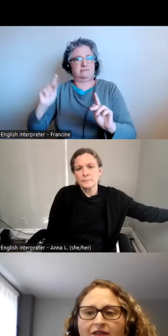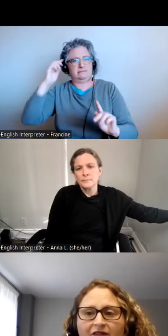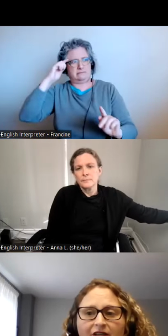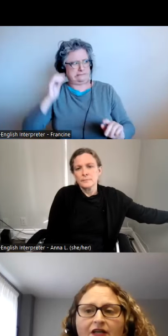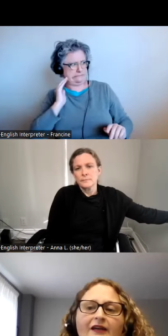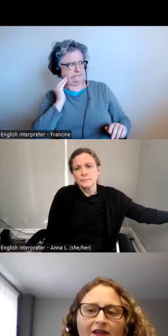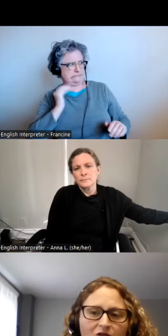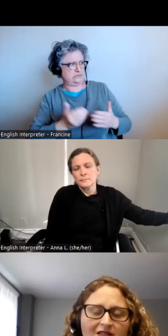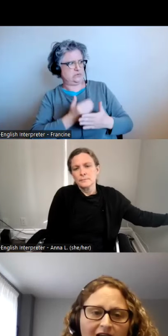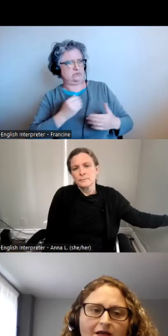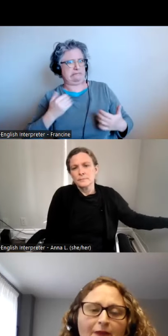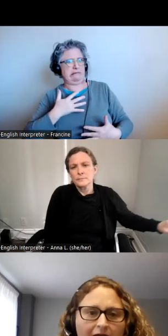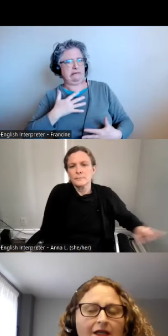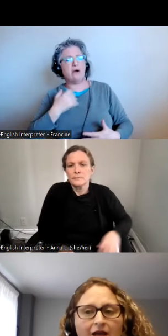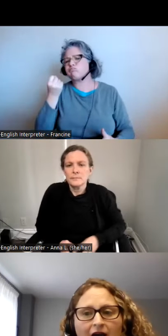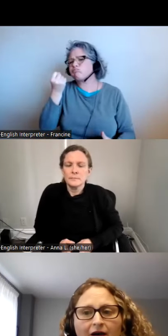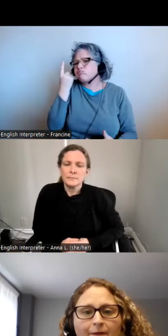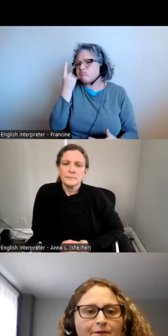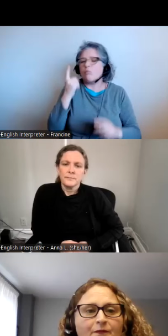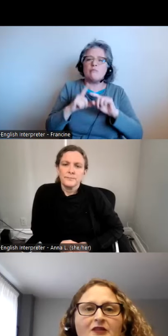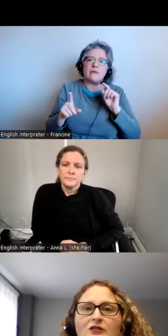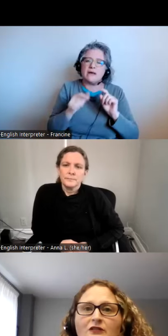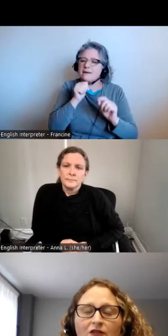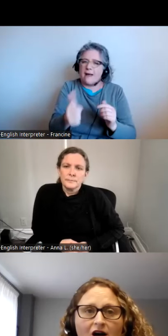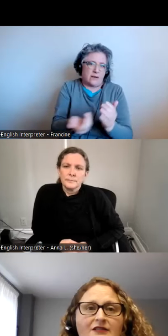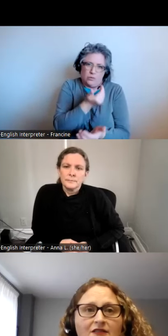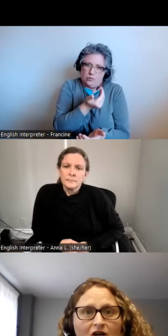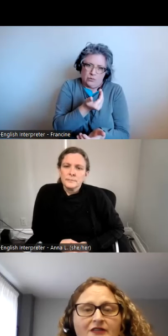for vaccines for kids that, you know, so people feel like